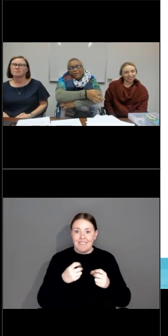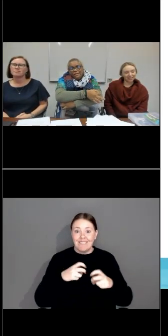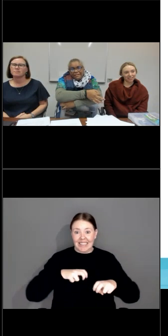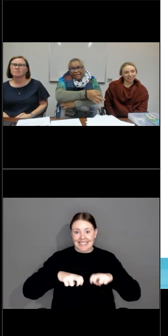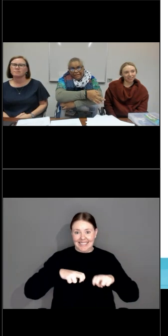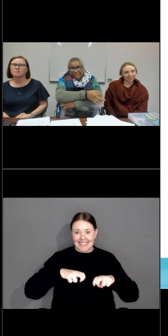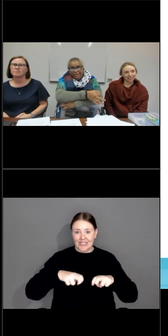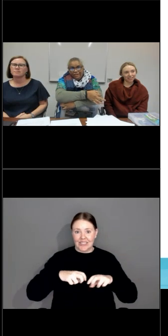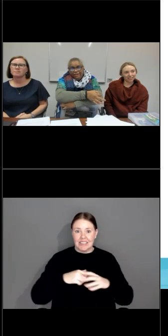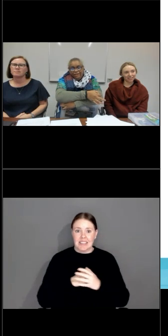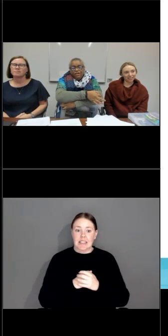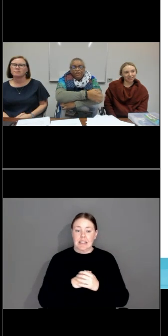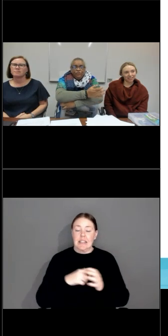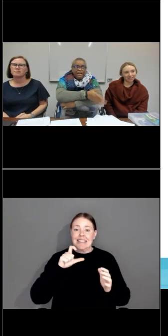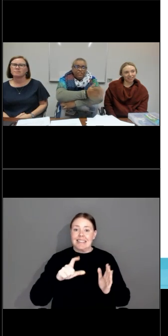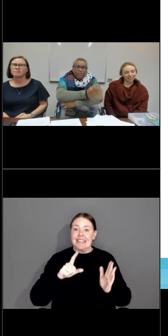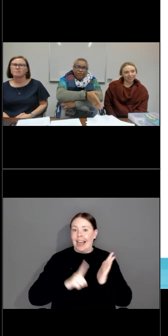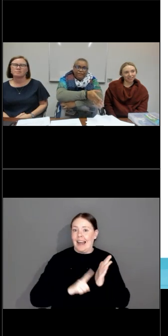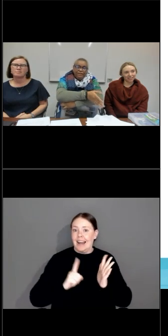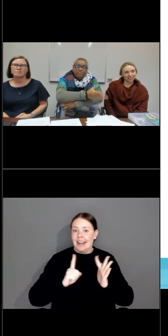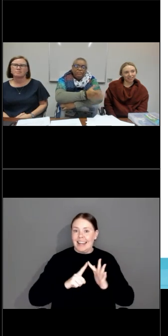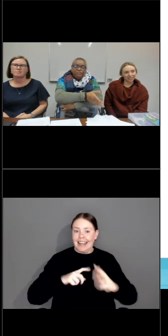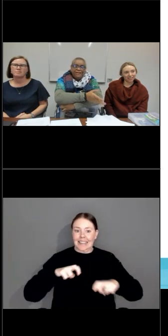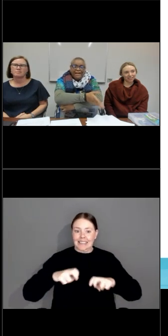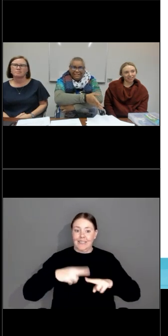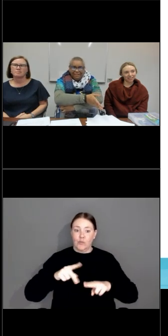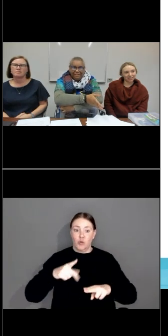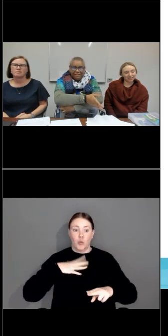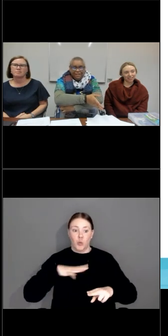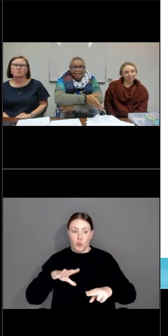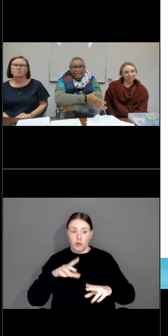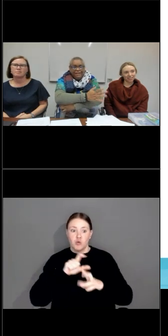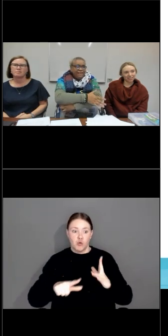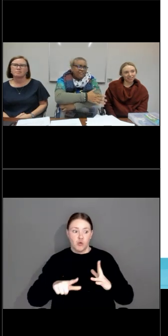a CLE activity you can actually go there and it's got little case studies now the case study